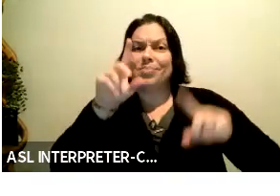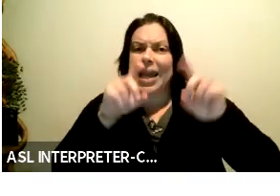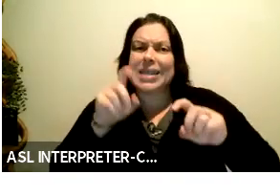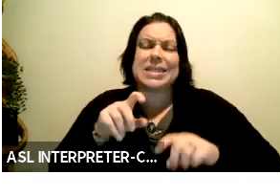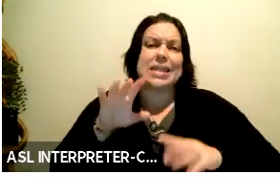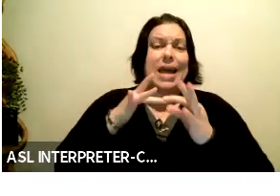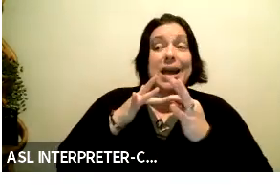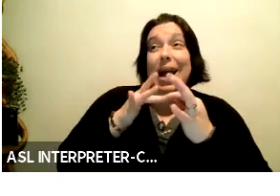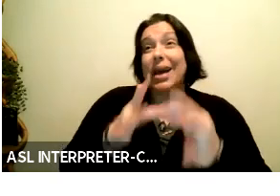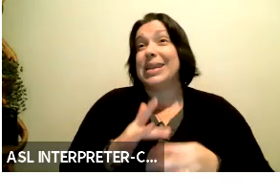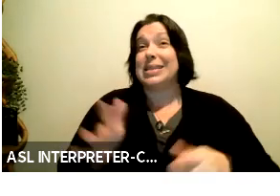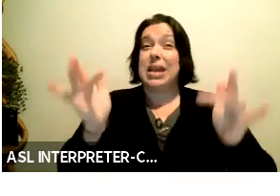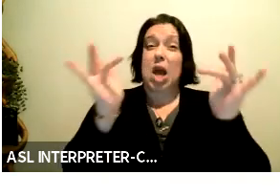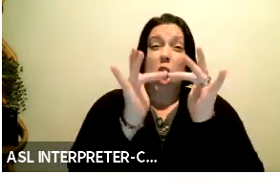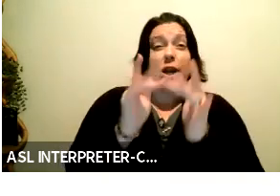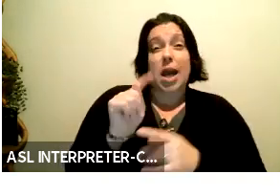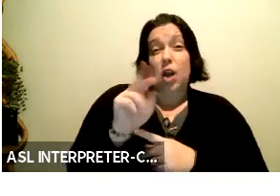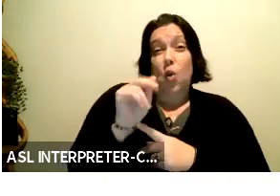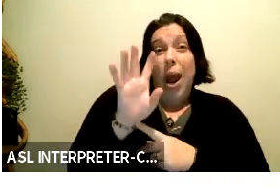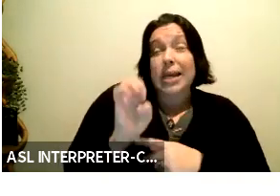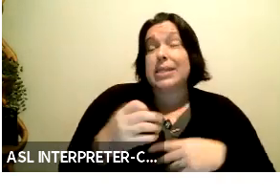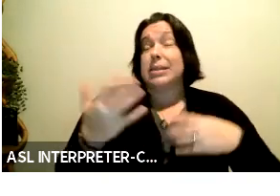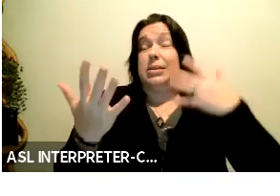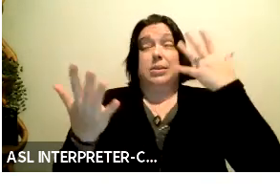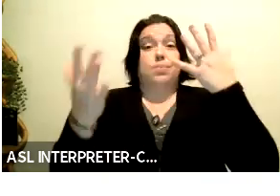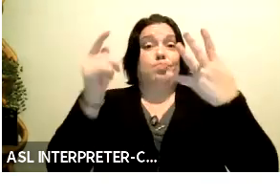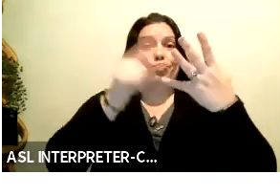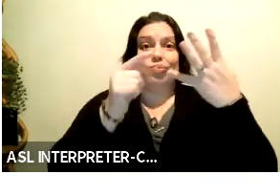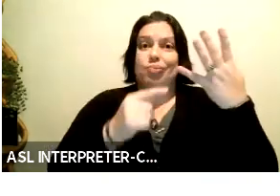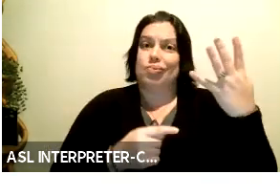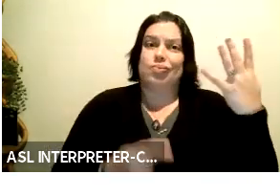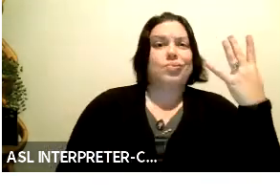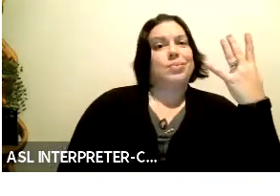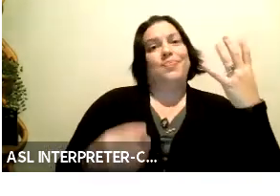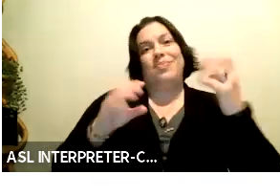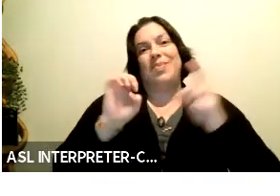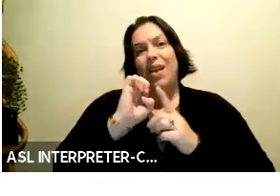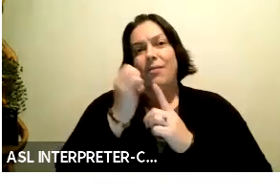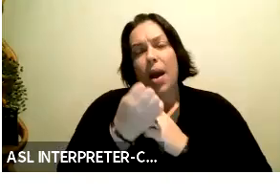contact tracing, environmental assessment, messaging, healthcare and treatment,